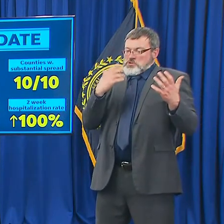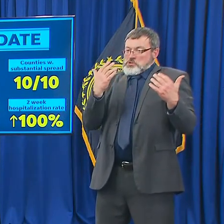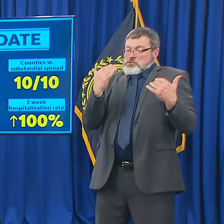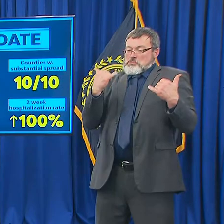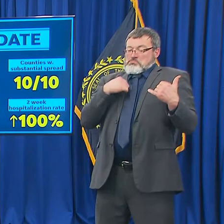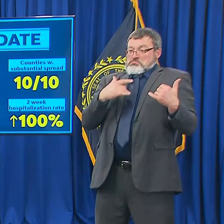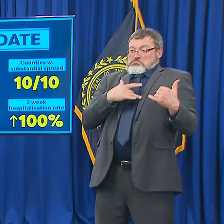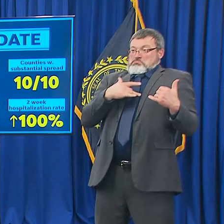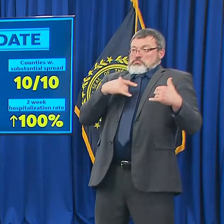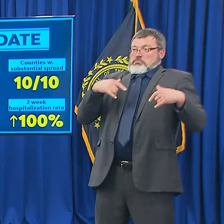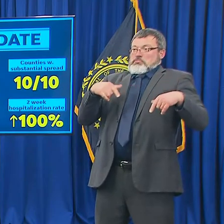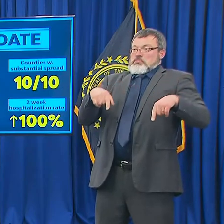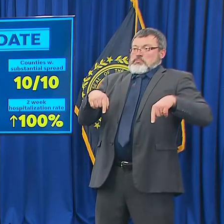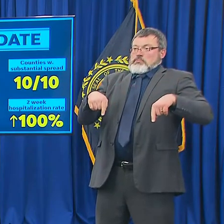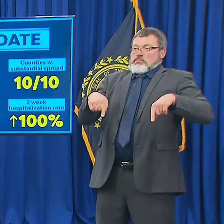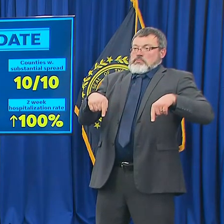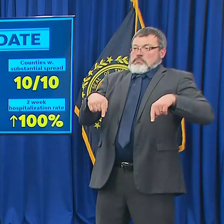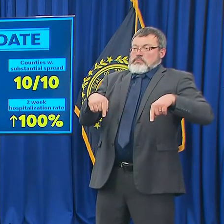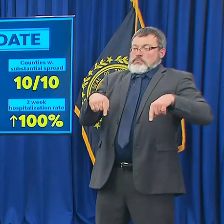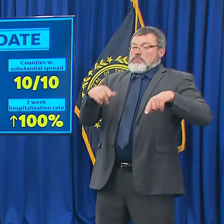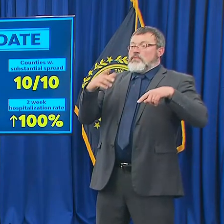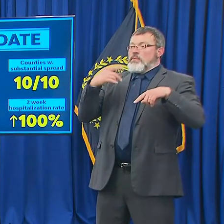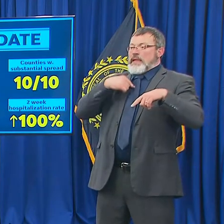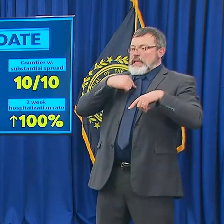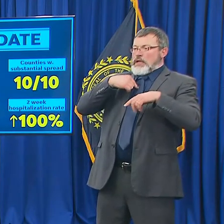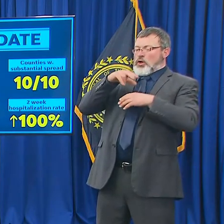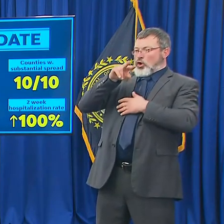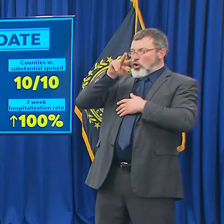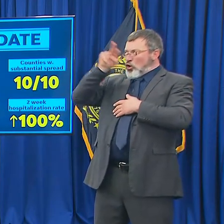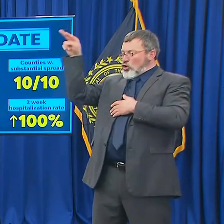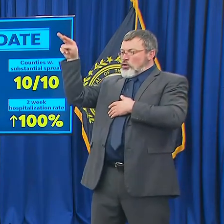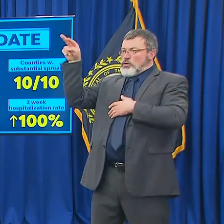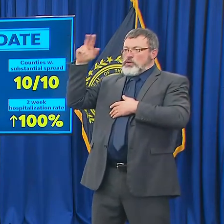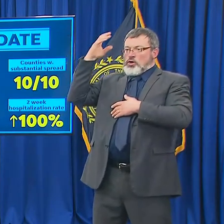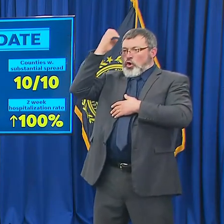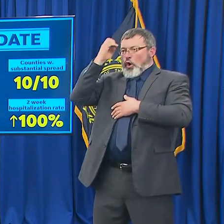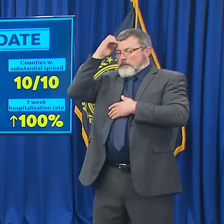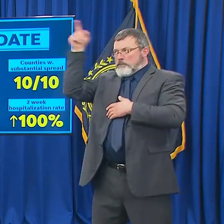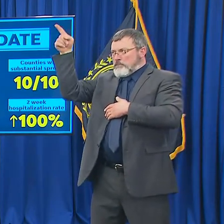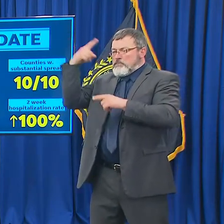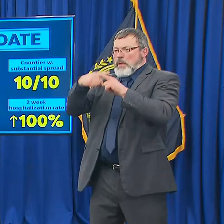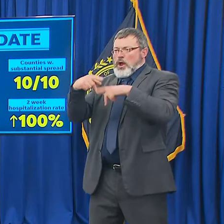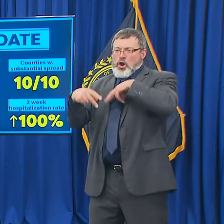can do that in a very safe way. There's a lot of confidence going into hospitals. Folks should feel very comfortable and confident